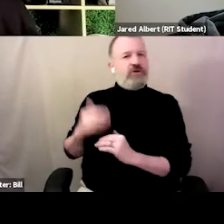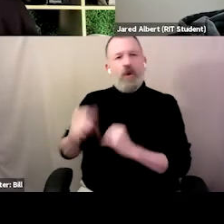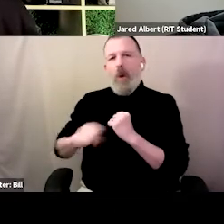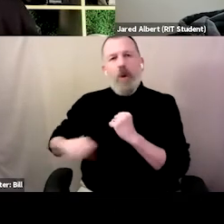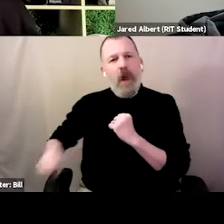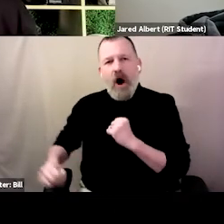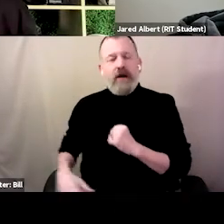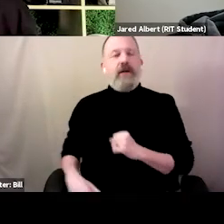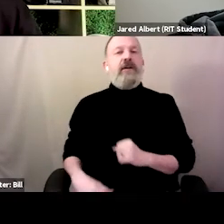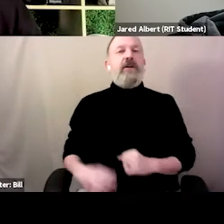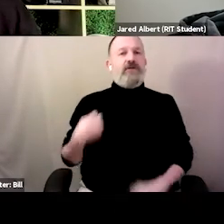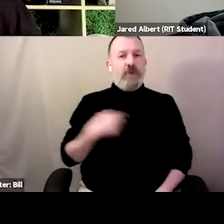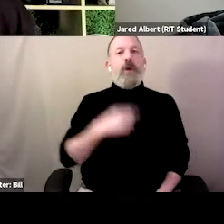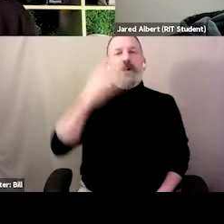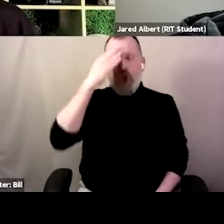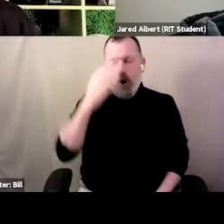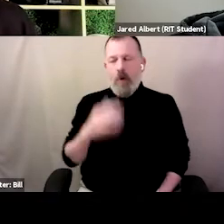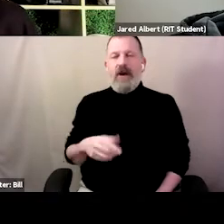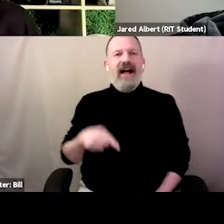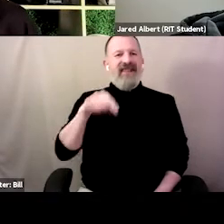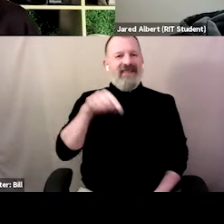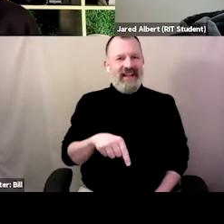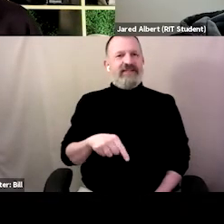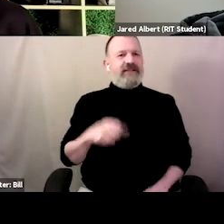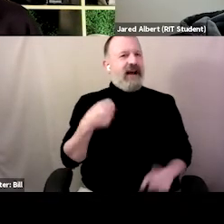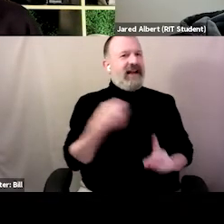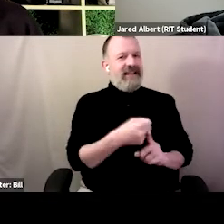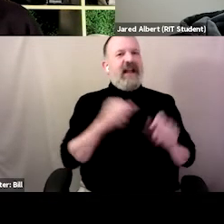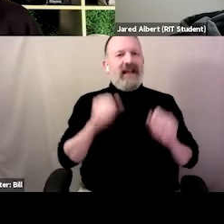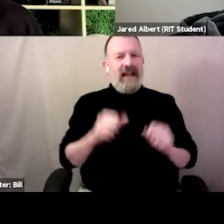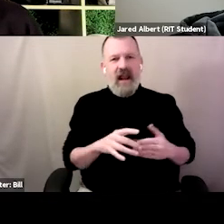can literally lead to death, let alone what happens CalebBarlow: In a hospital when they're locked up